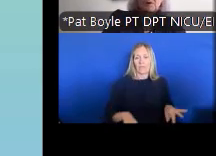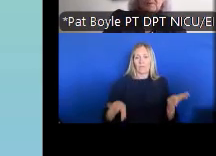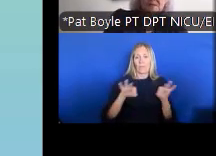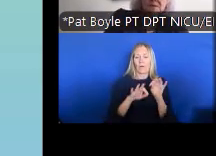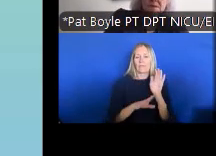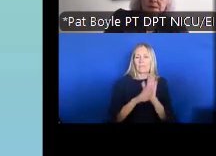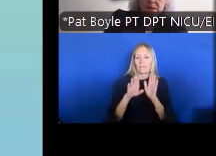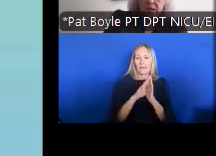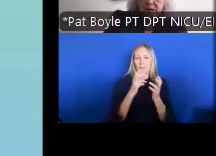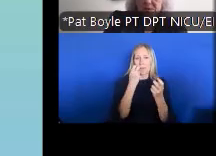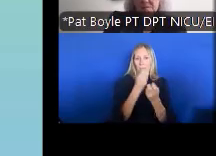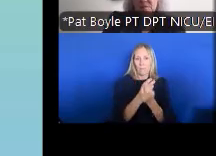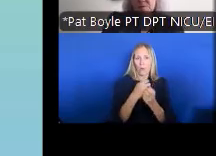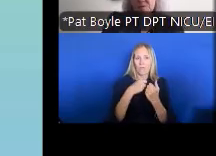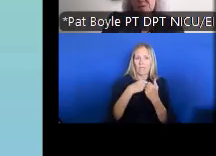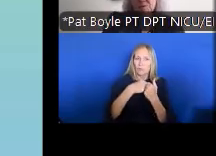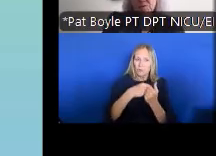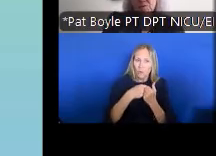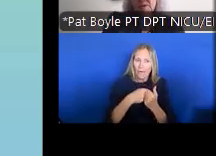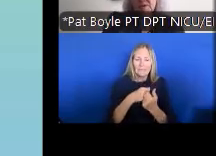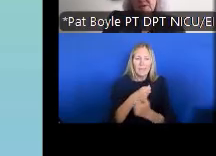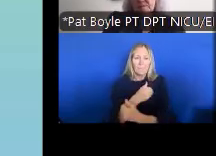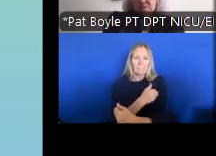joint, muscle, and alignment of those bones and joints. And you